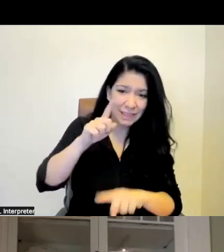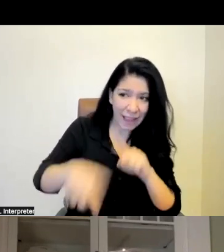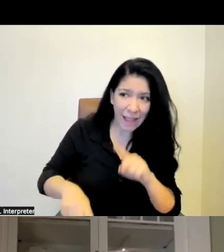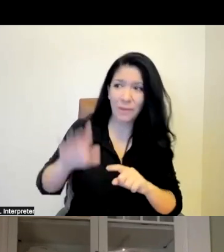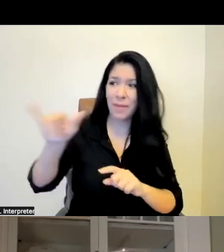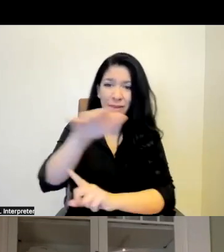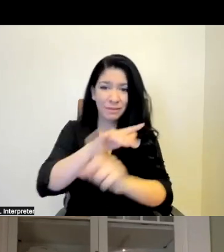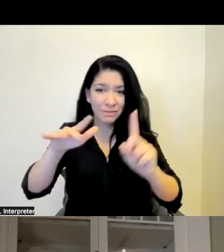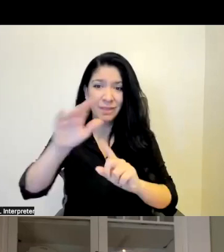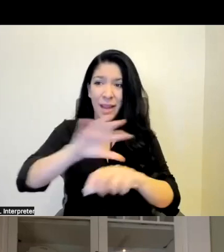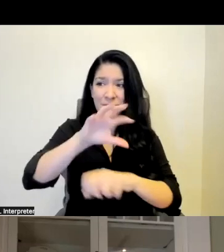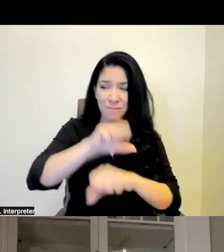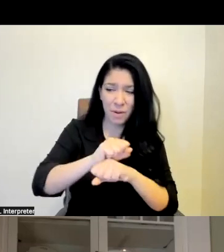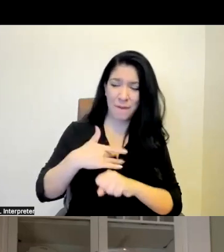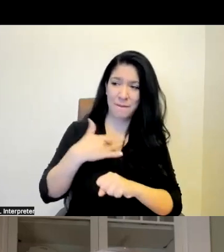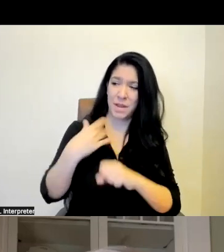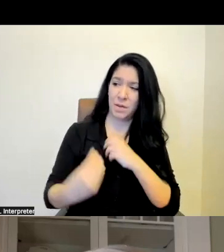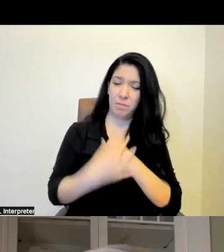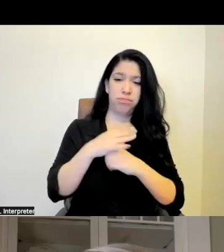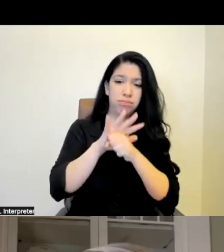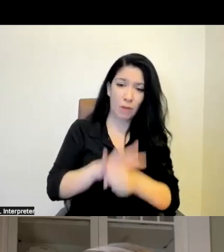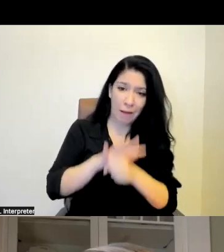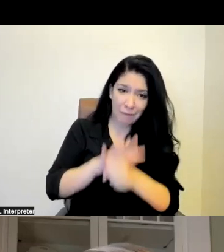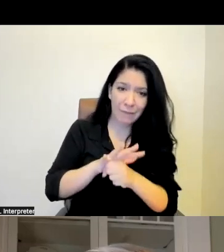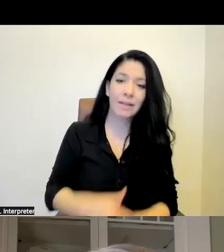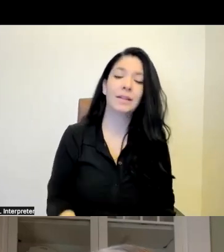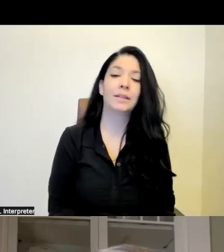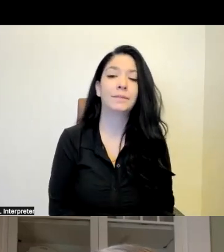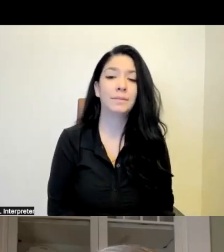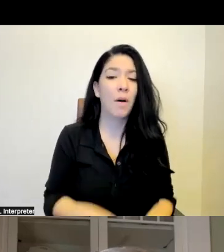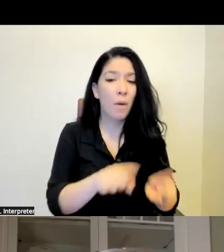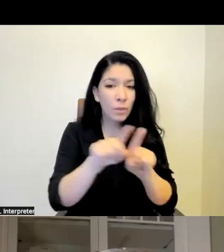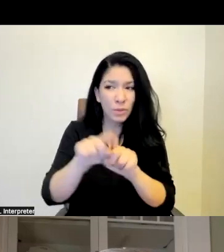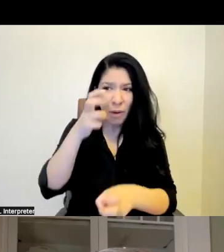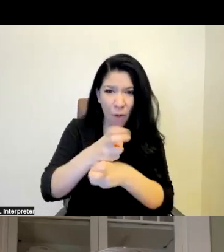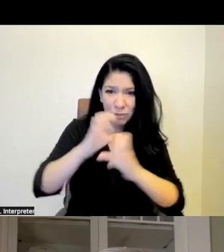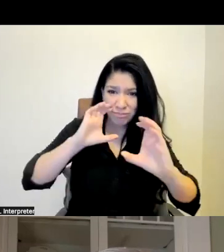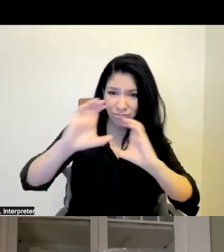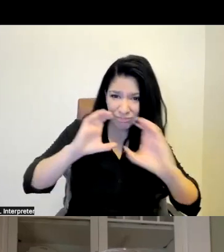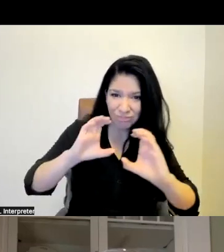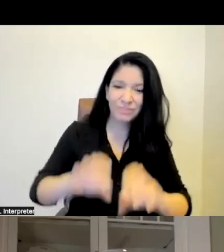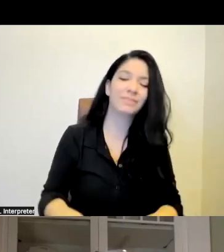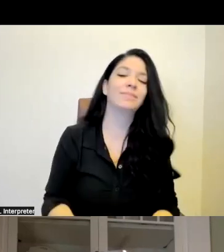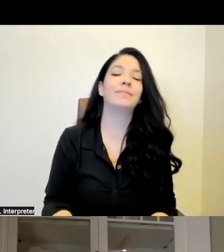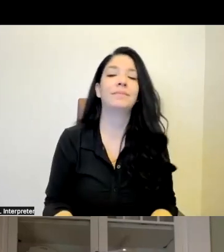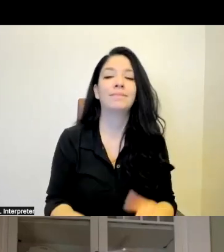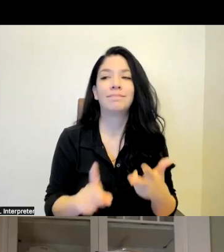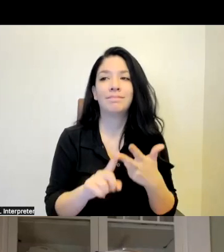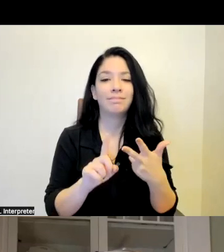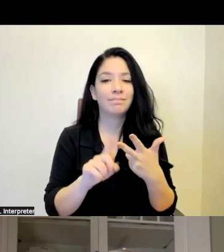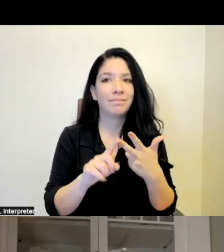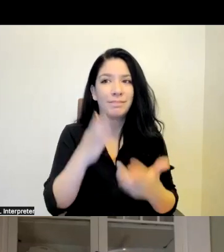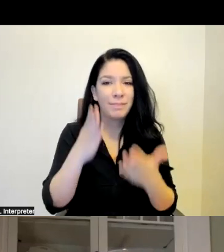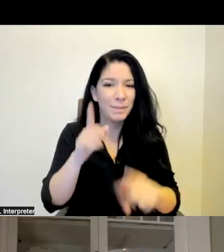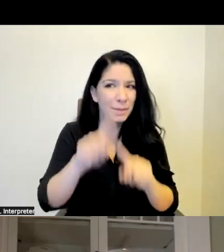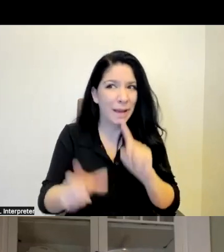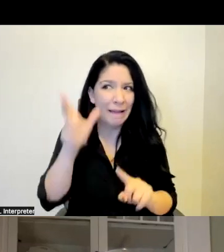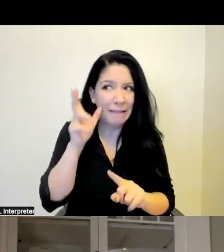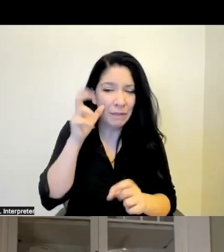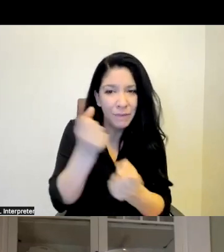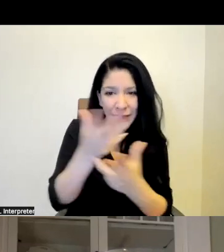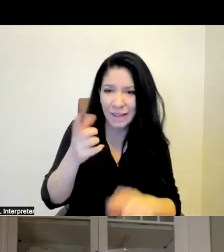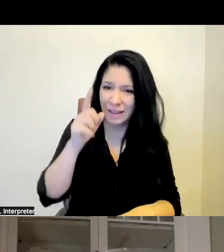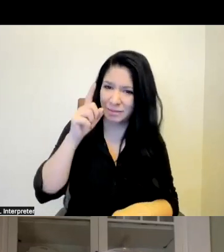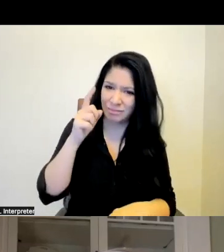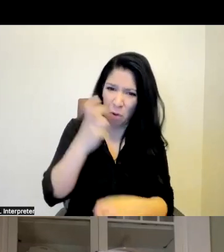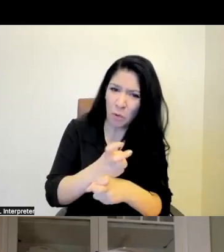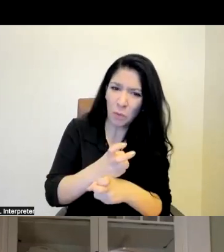appointment. And it is hard to communicate. And hard to hear what you are being told and harder to